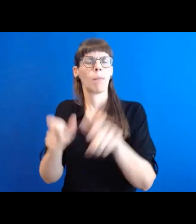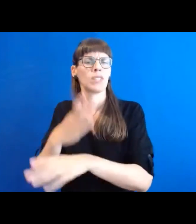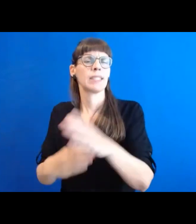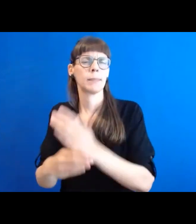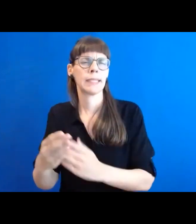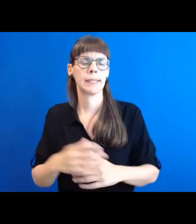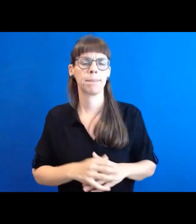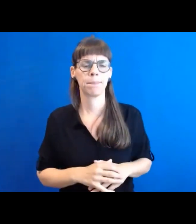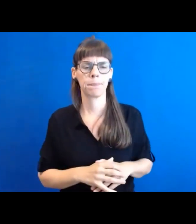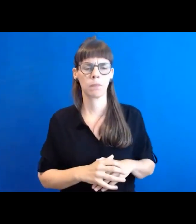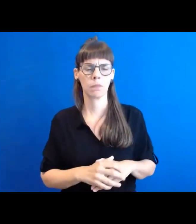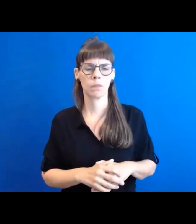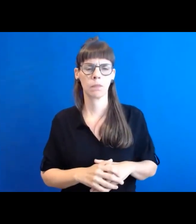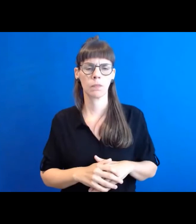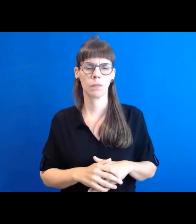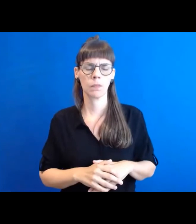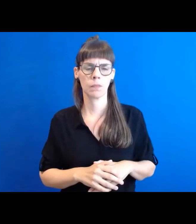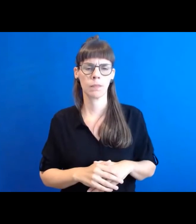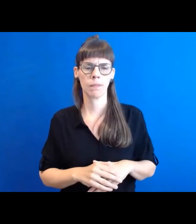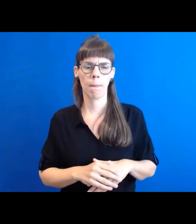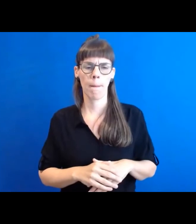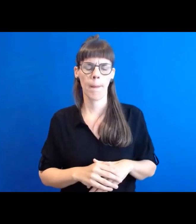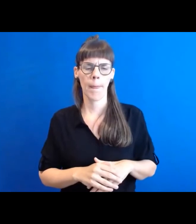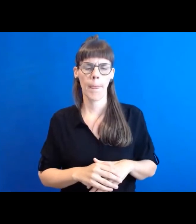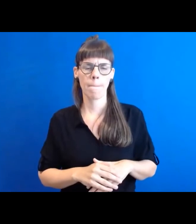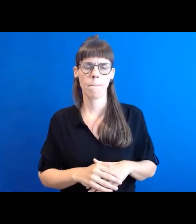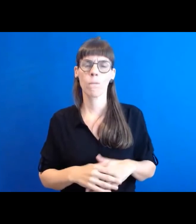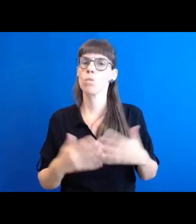the measures put in place